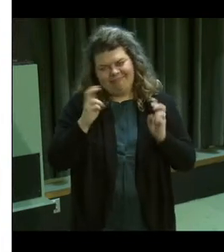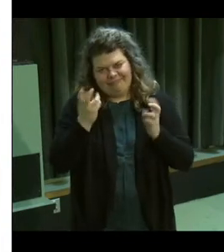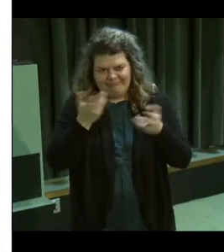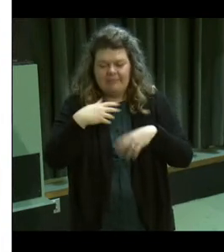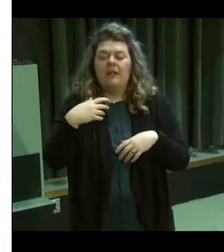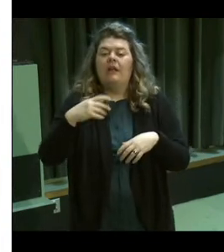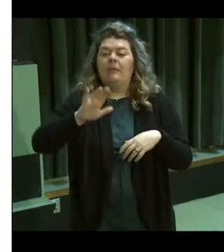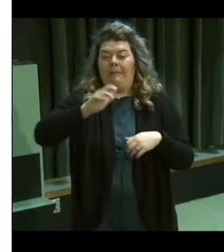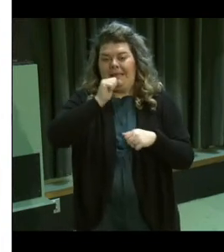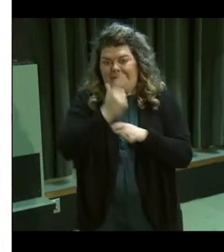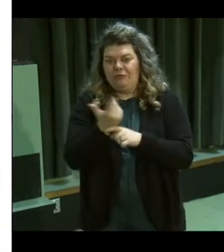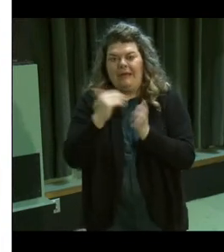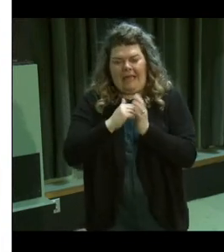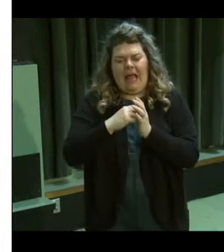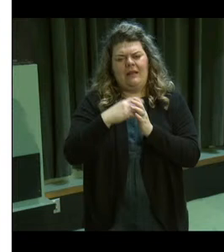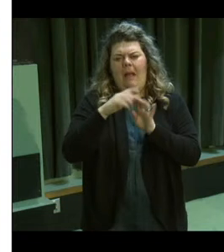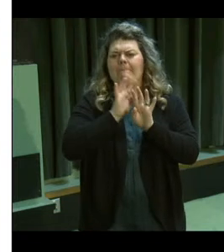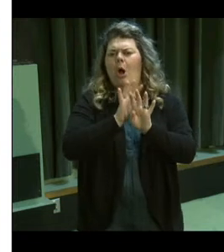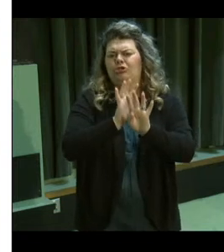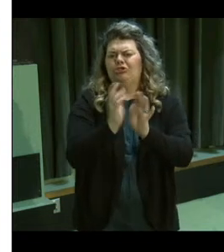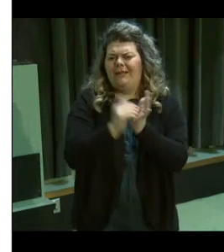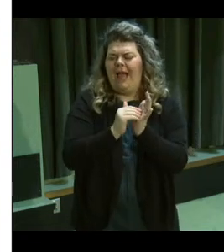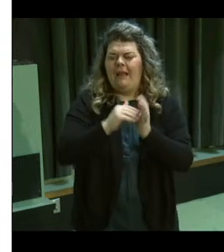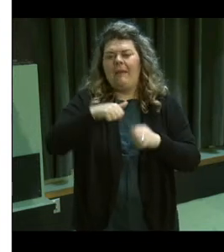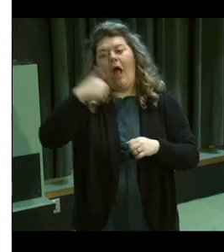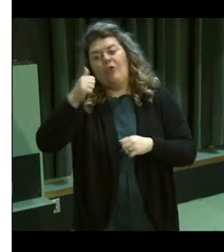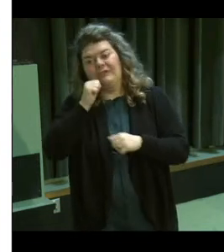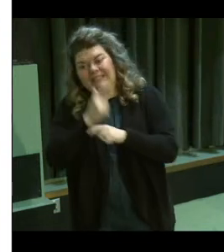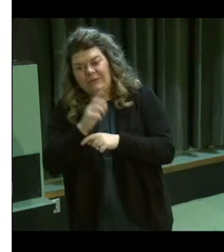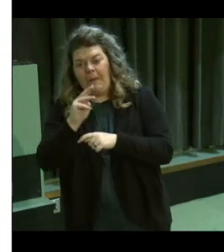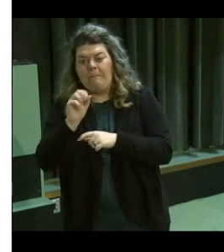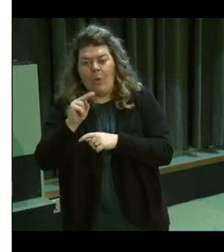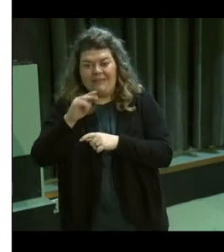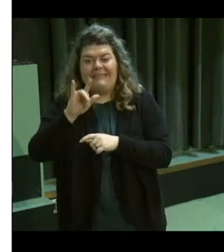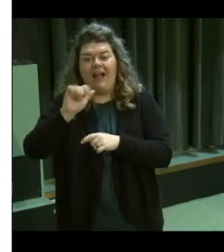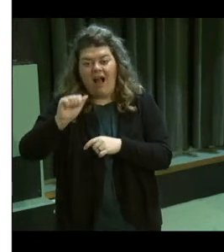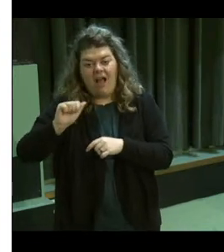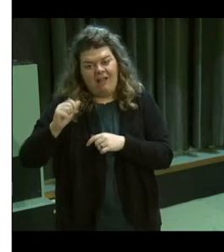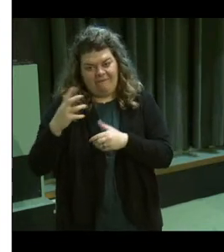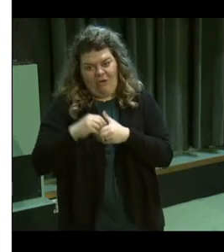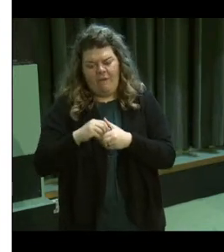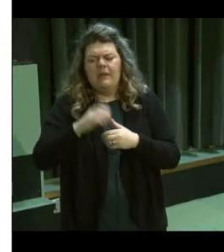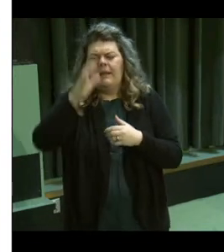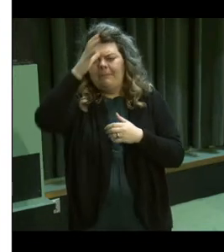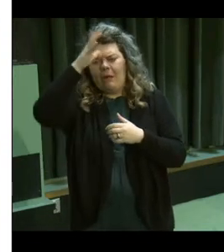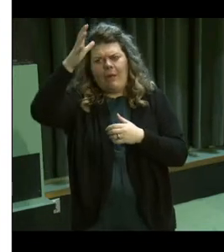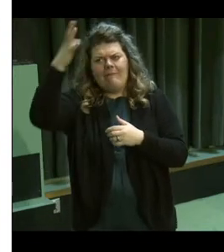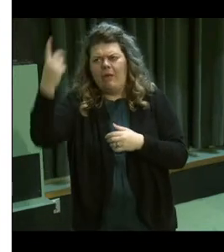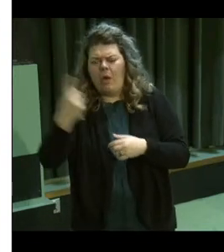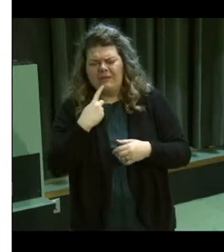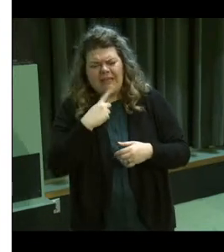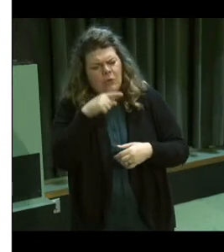some march there. Me and my. And now our other sister Monica is involved there. And then my